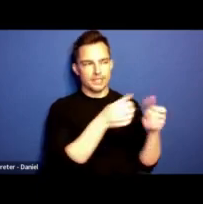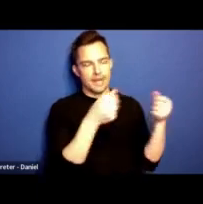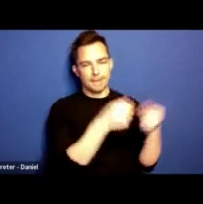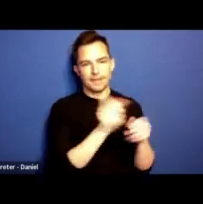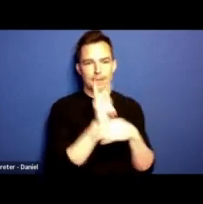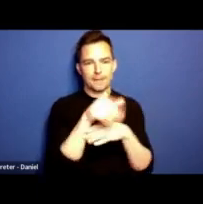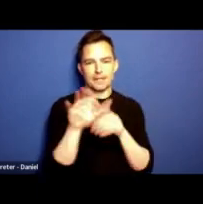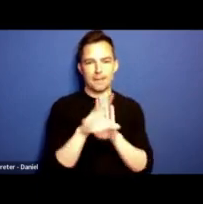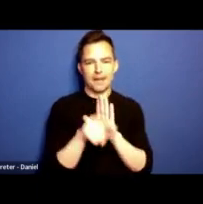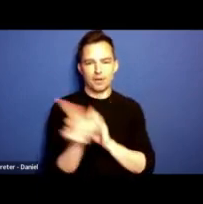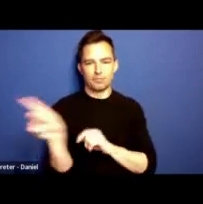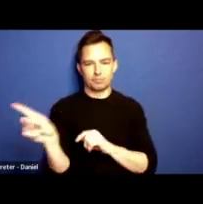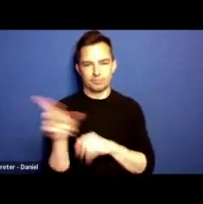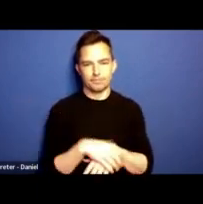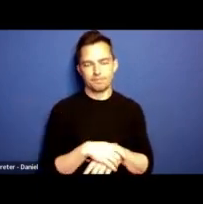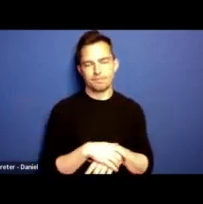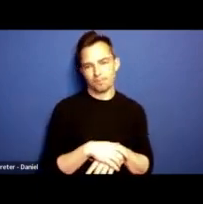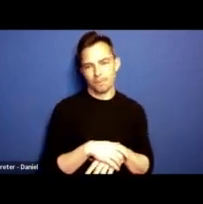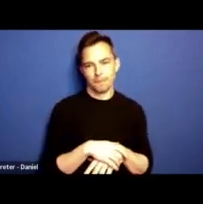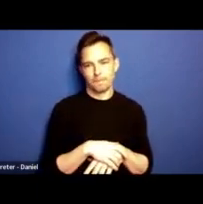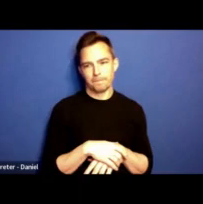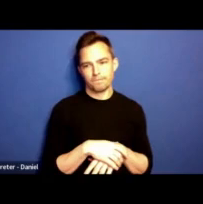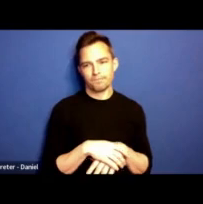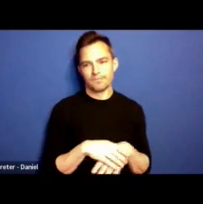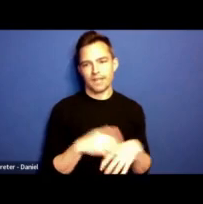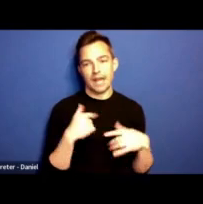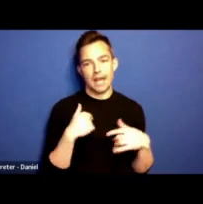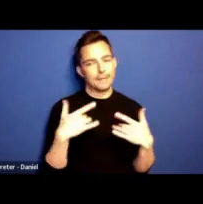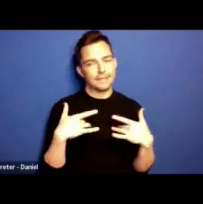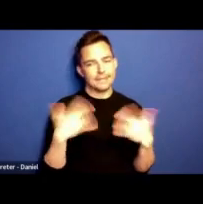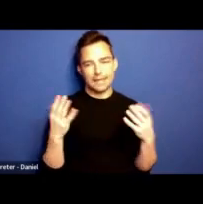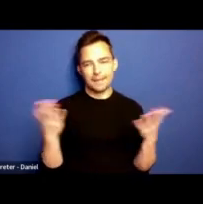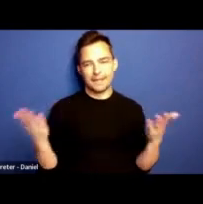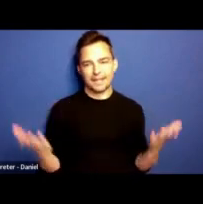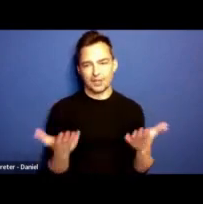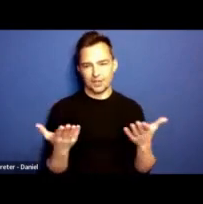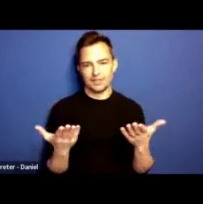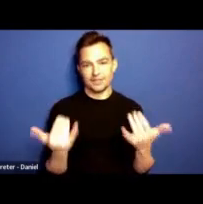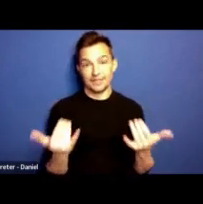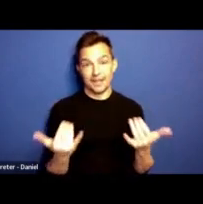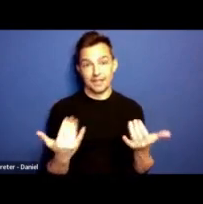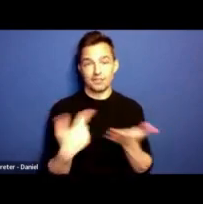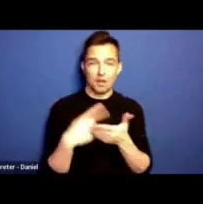background. I am delighted to be here today to talk about peer